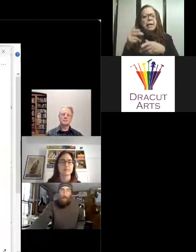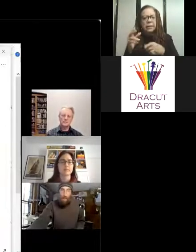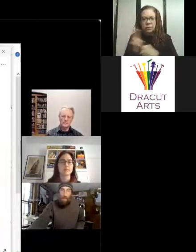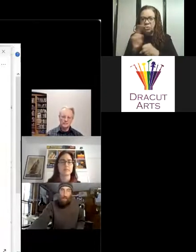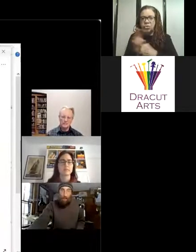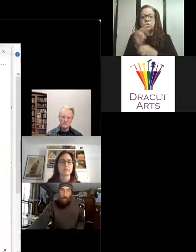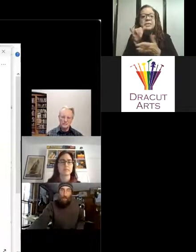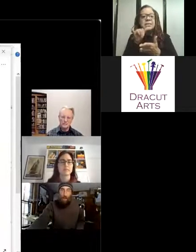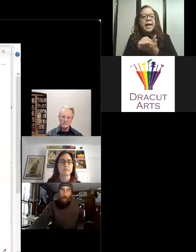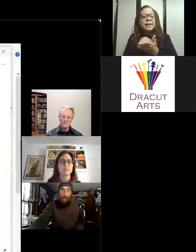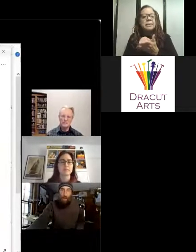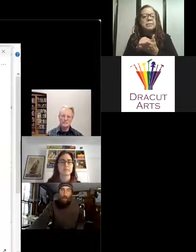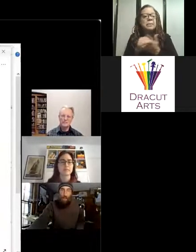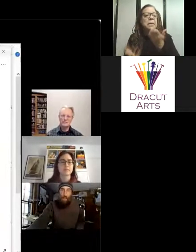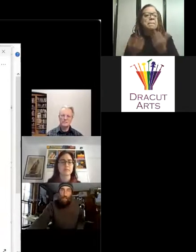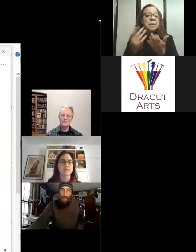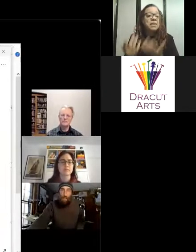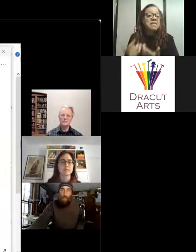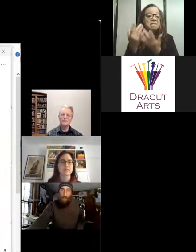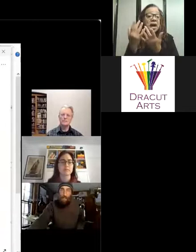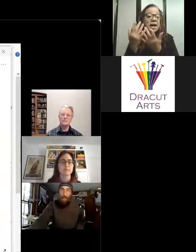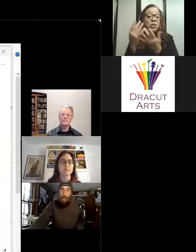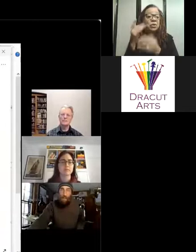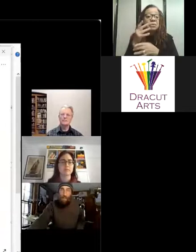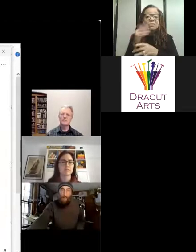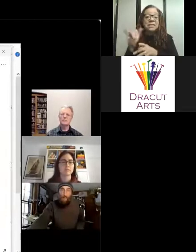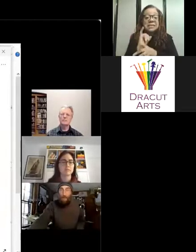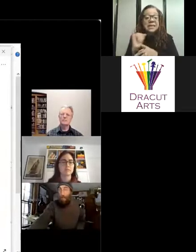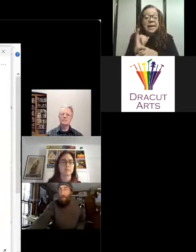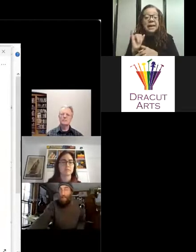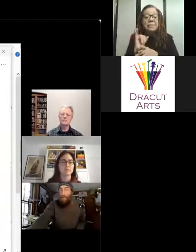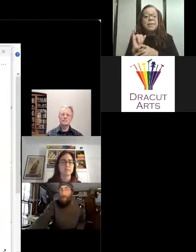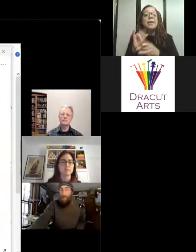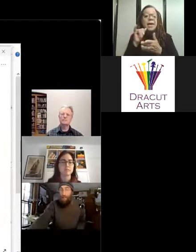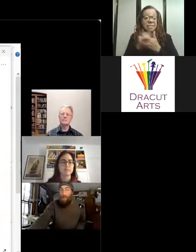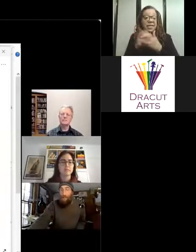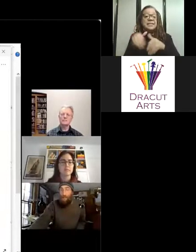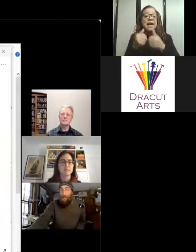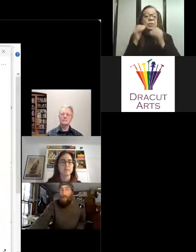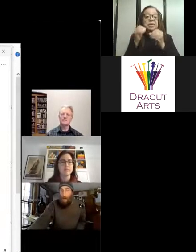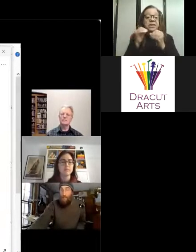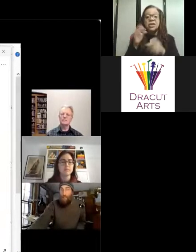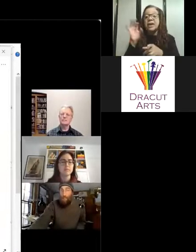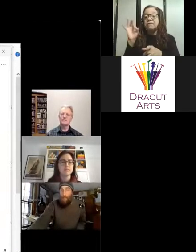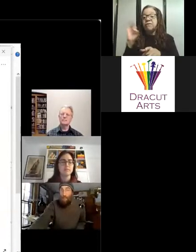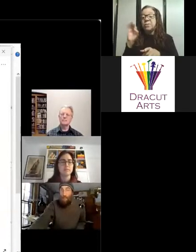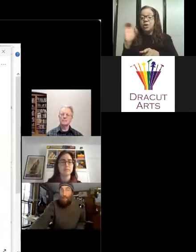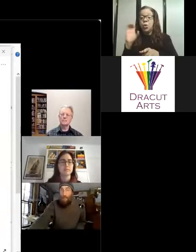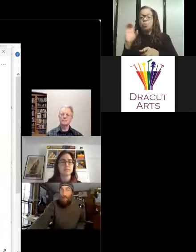maybe the fire's almost gone out in the teaching tent, and Freeman Colby's staying late with a student who wants to learn,